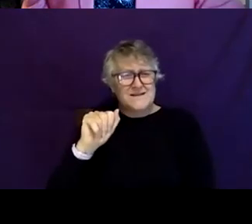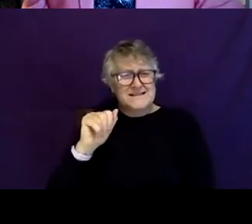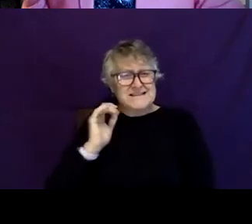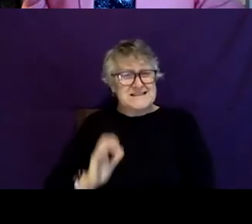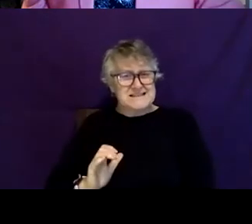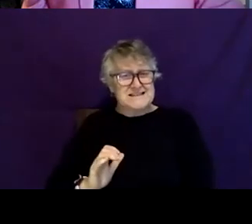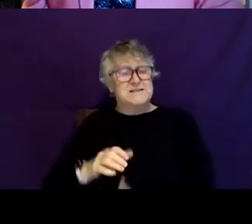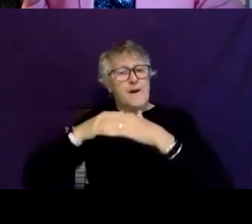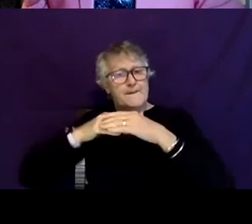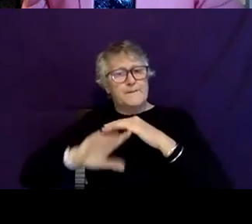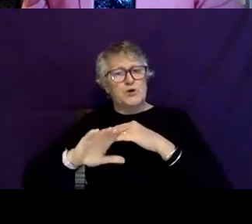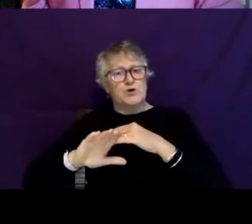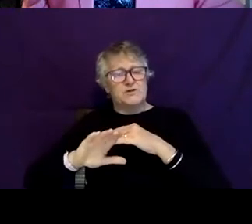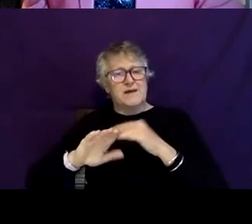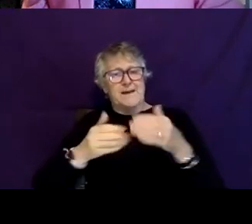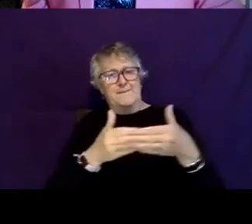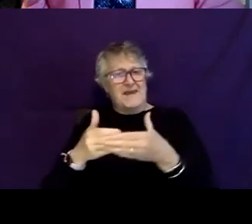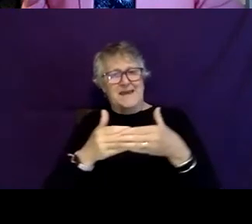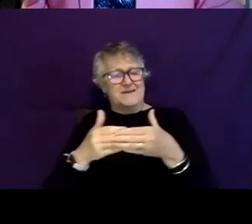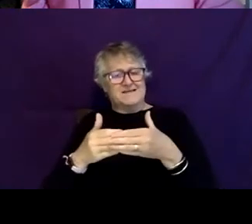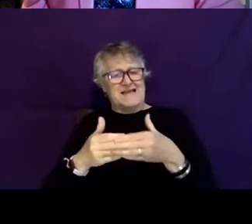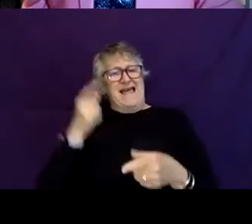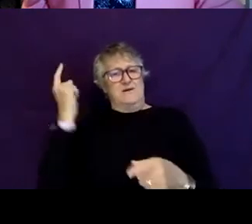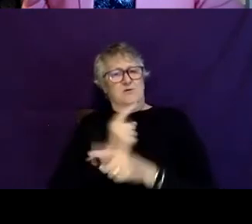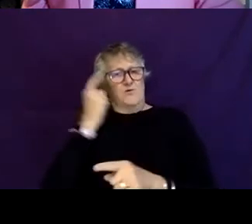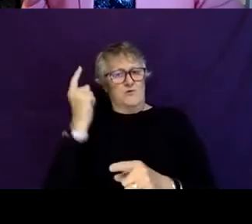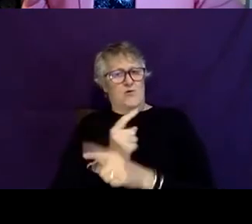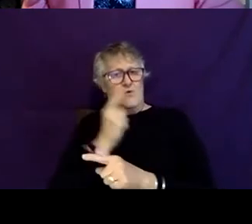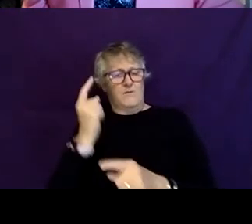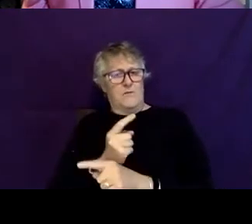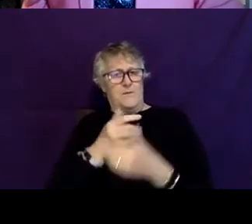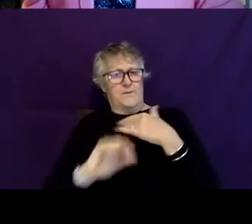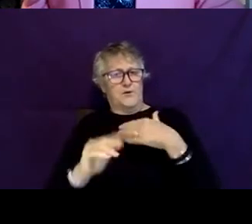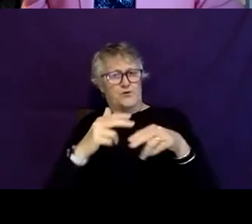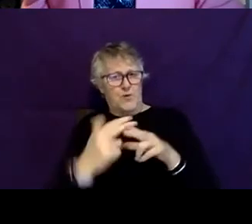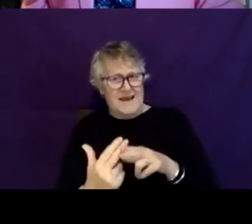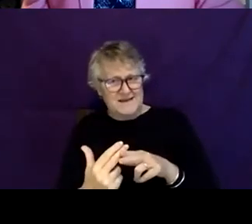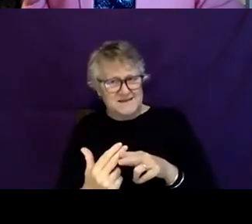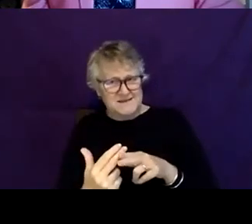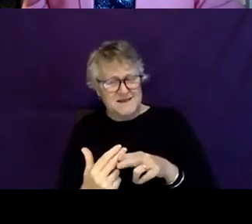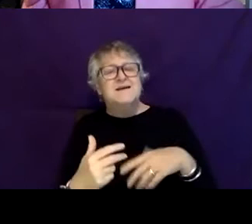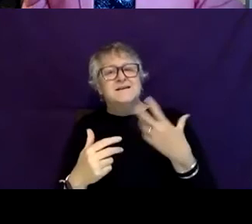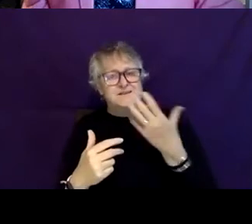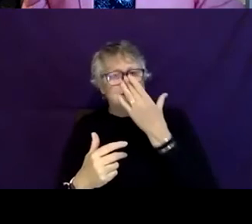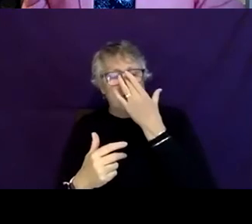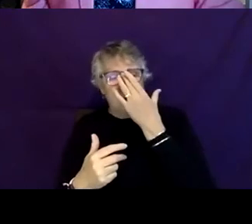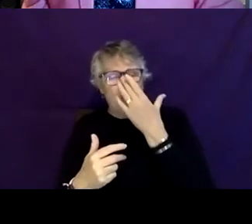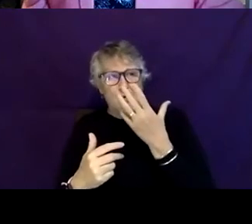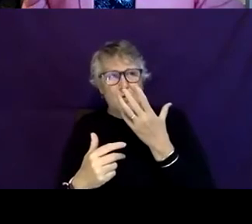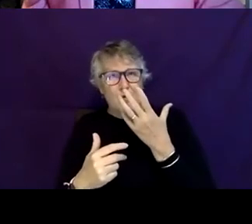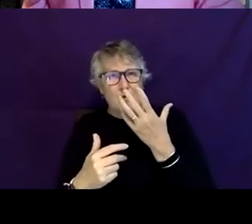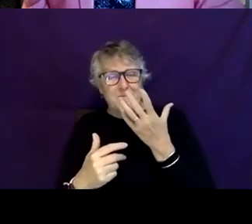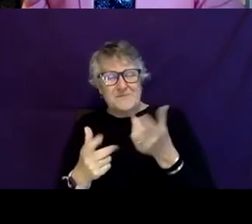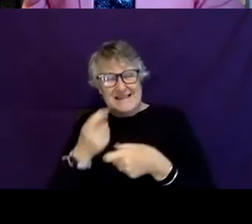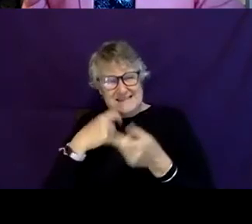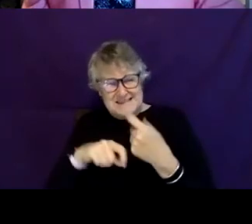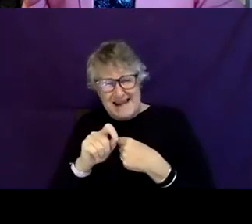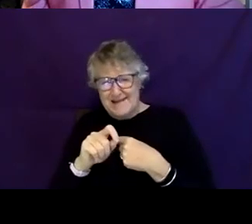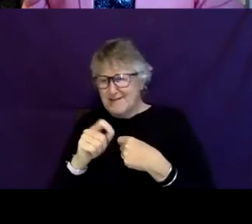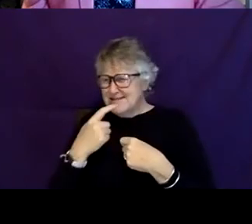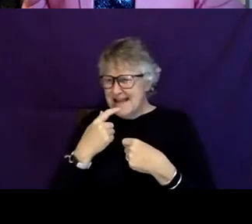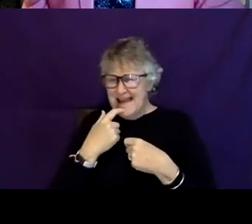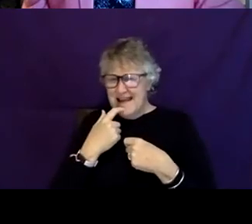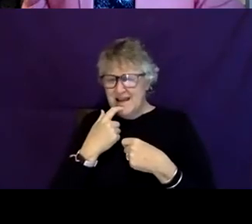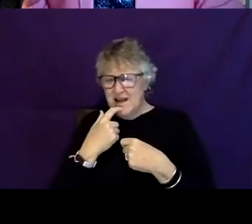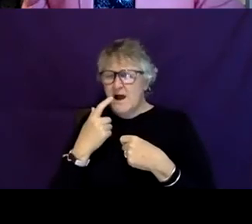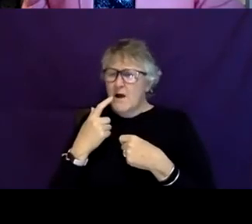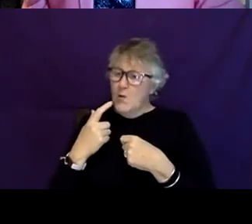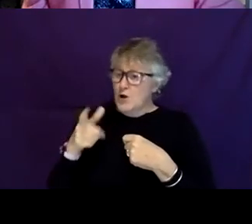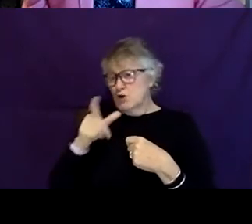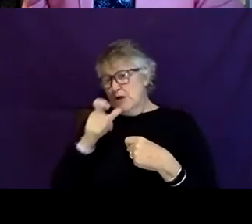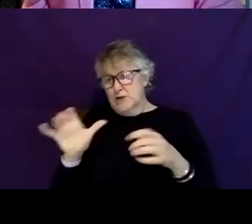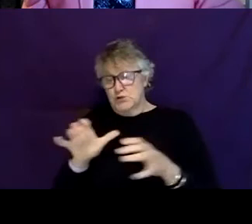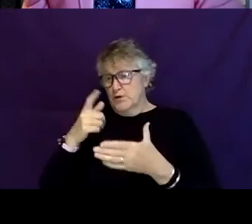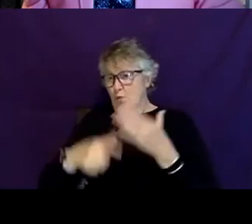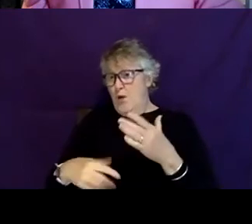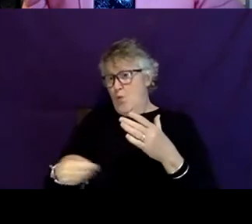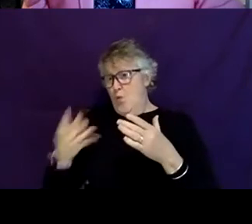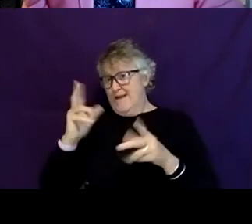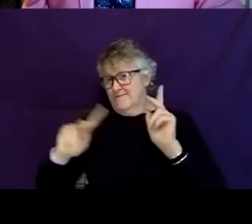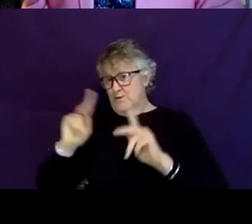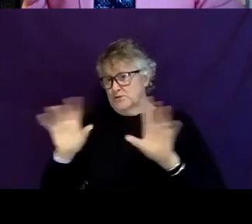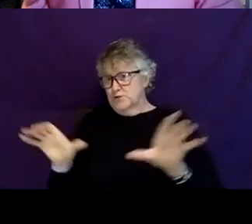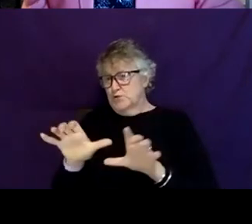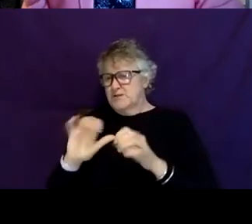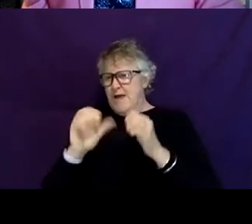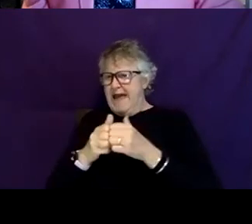were like, Cool, well let's ask those 92% of folks what's going right for them, and then build programs and investments around that rather than being like oh you're not doing what white folks are doing so how do we close the gap between those two populations.